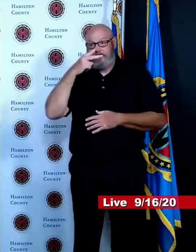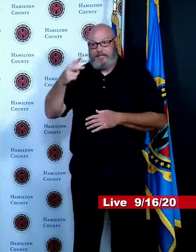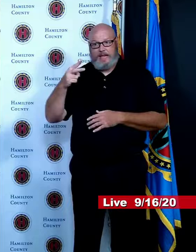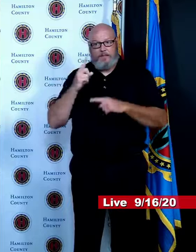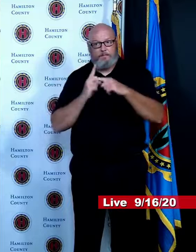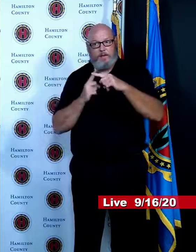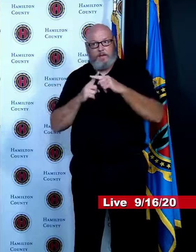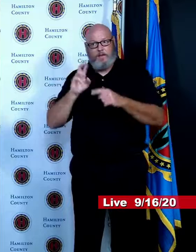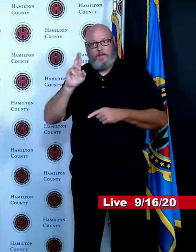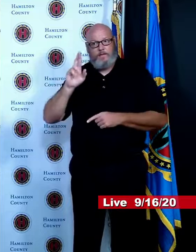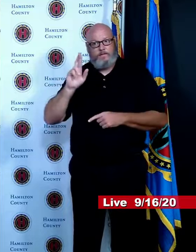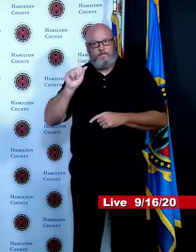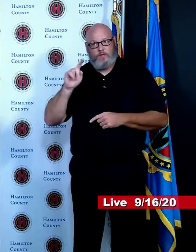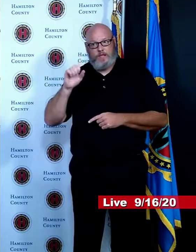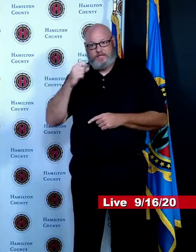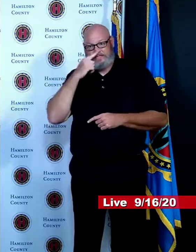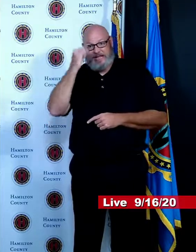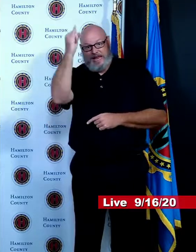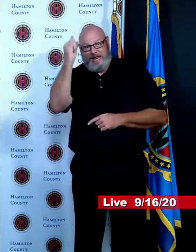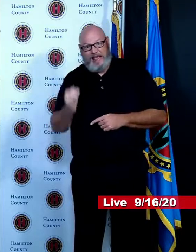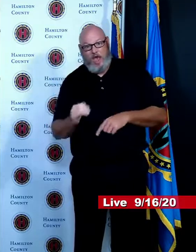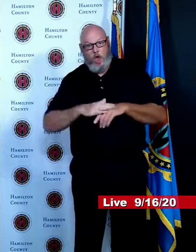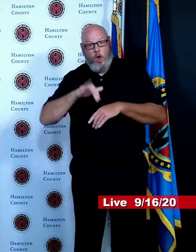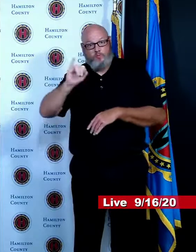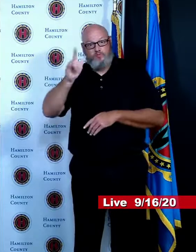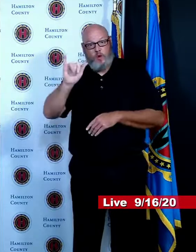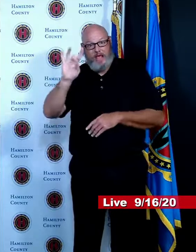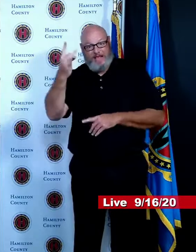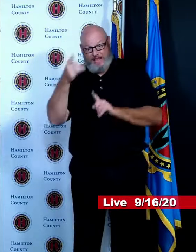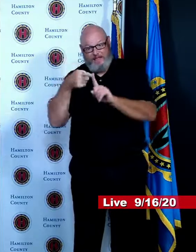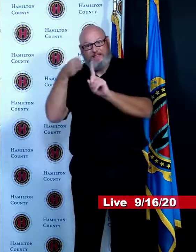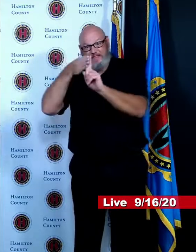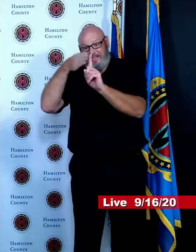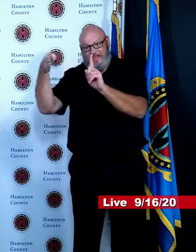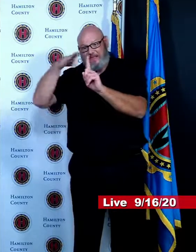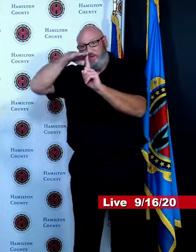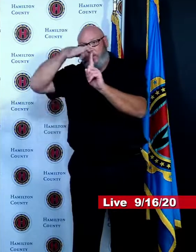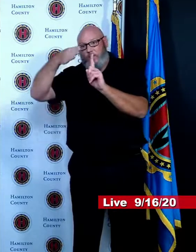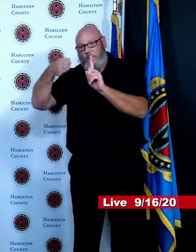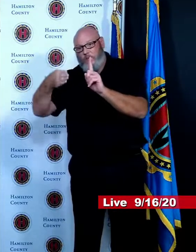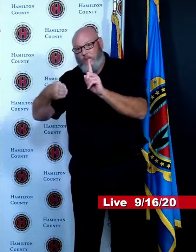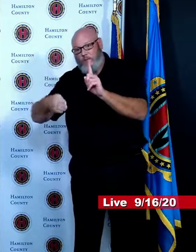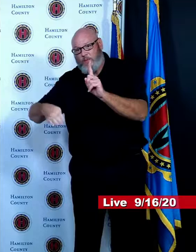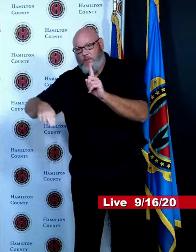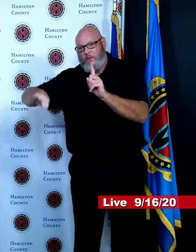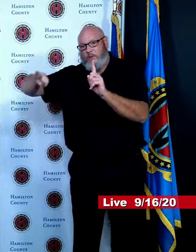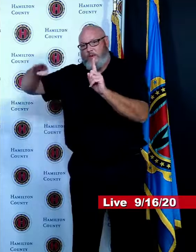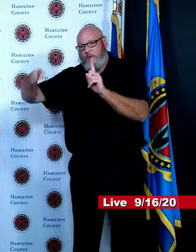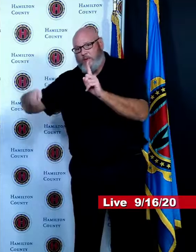the line represents a a better number which is the seven day average because there can be a delay in when a test is